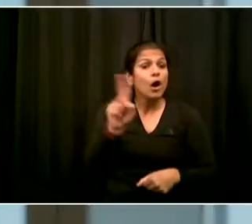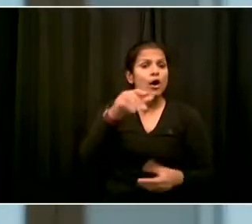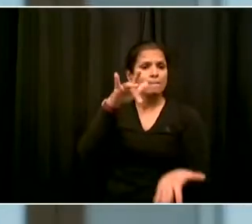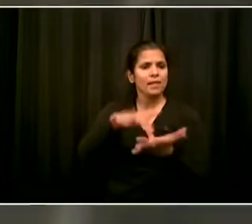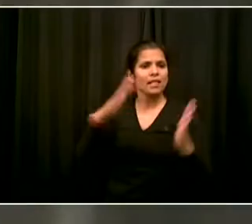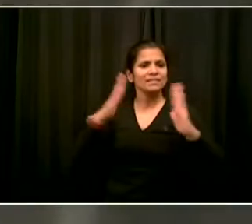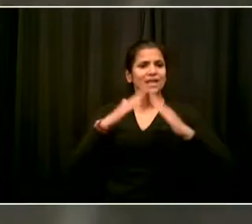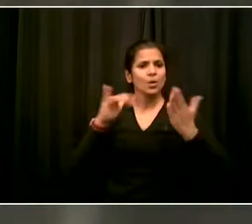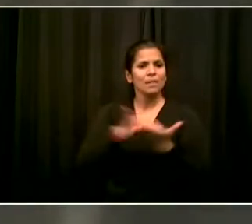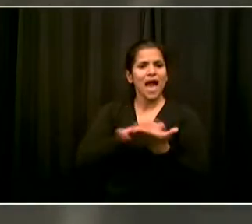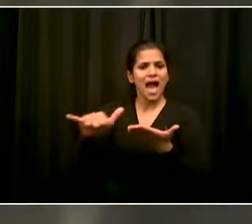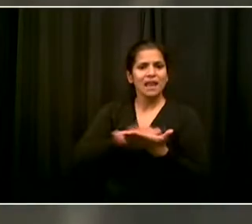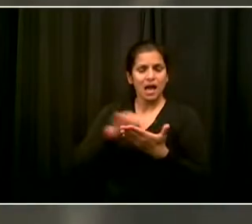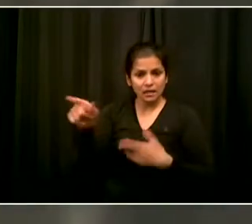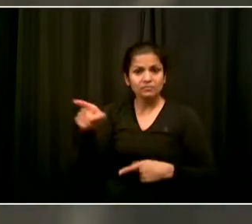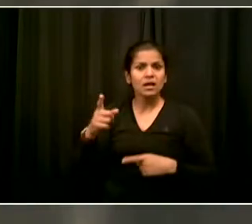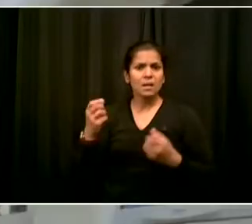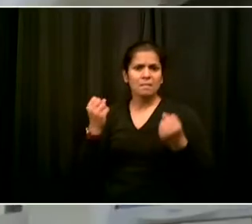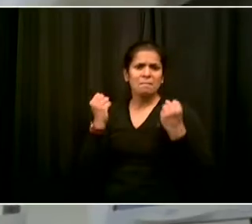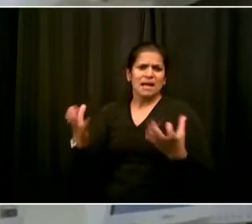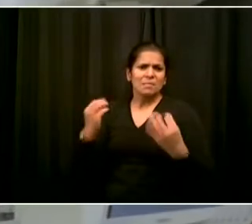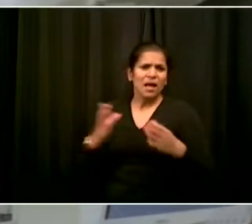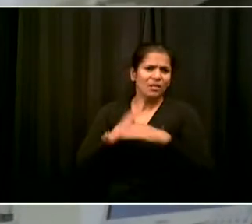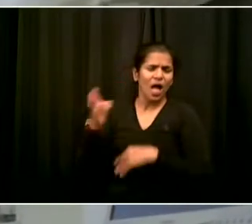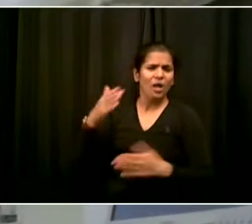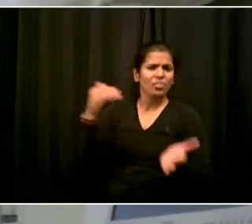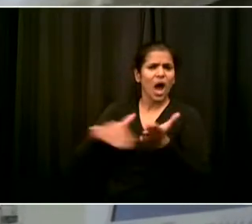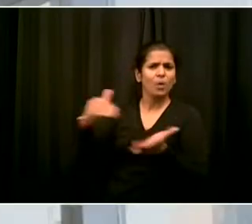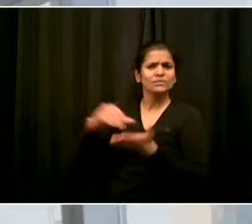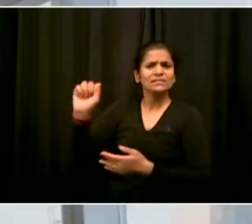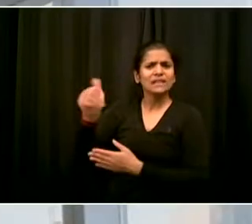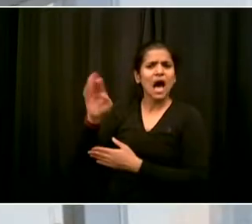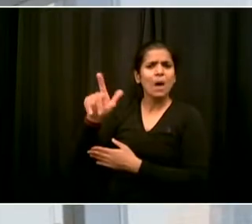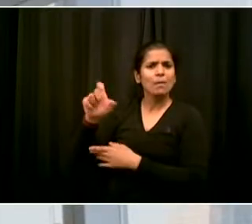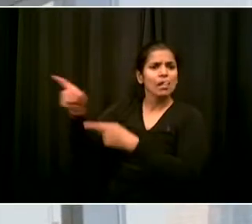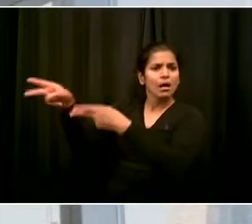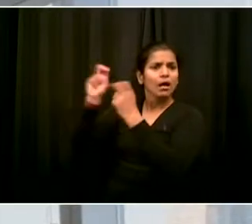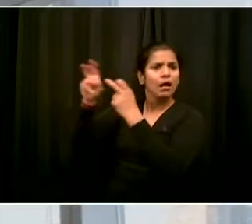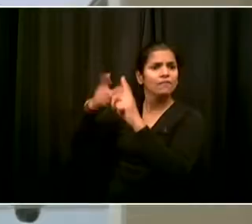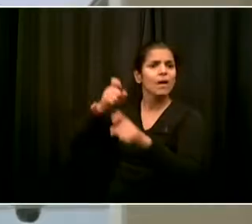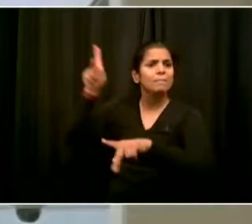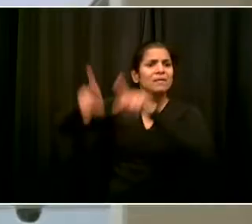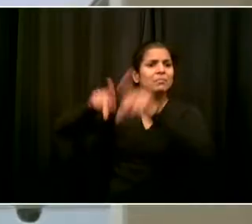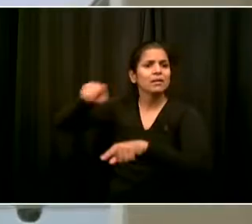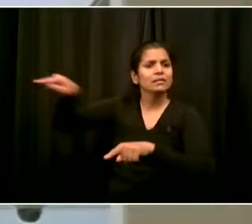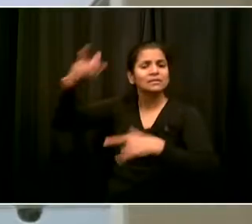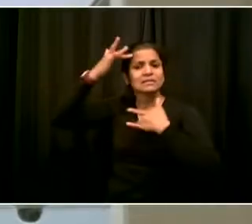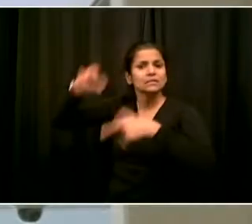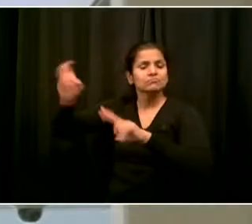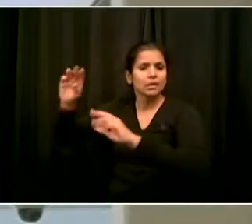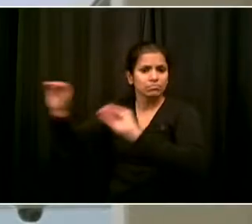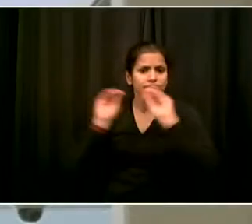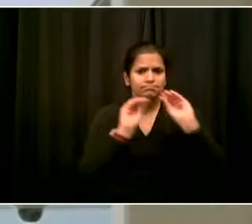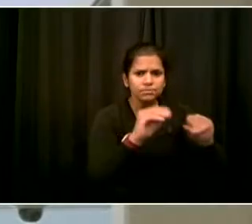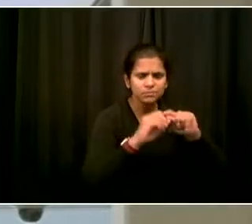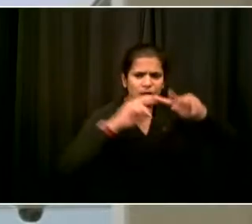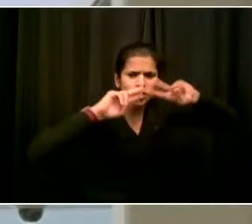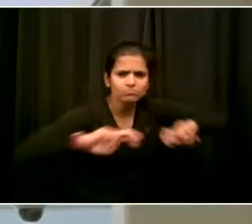IMPORTANCE TO REDUCE ANY CONTAMINATION RISK, IT'S VERY RESTRICTED A ACCESS. THAT'S IT RIGHT HERE IN MANHATTAN WHERE WE'RE RUNNING A